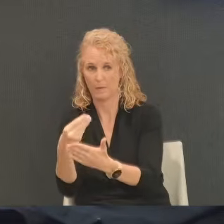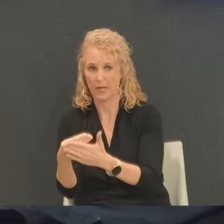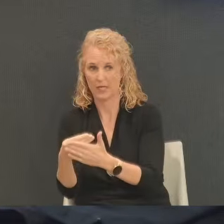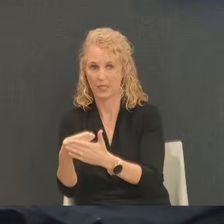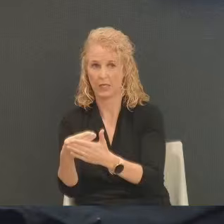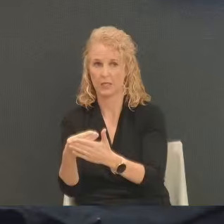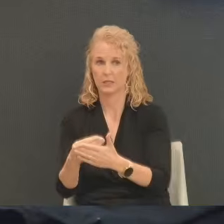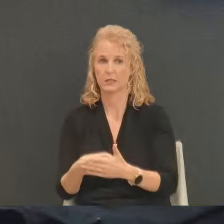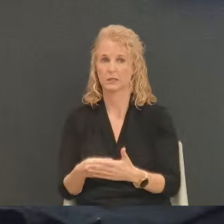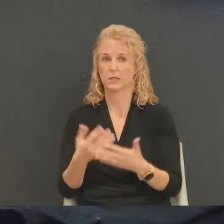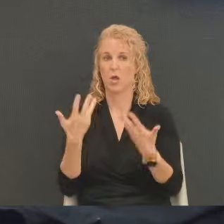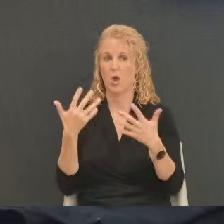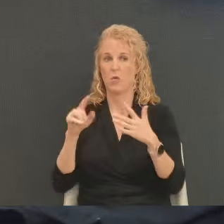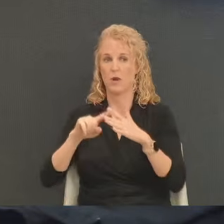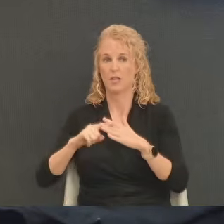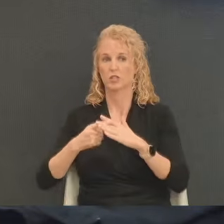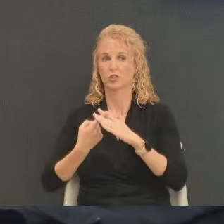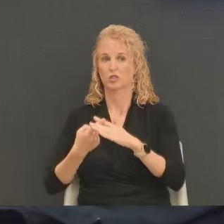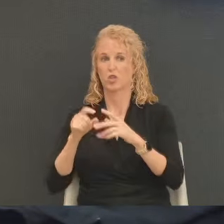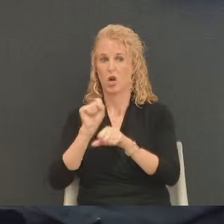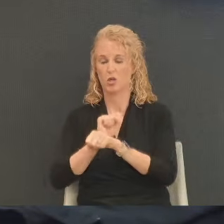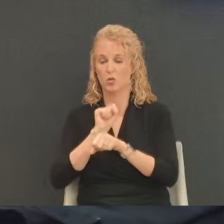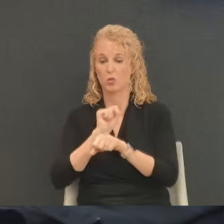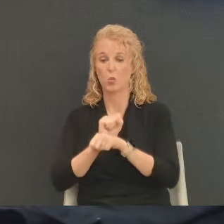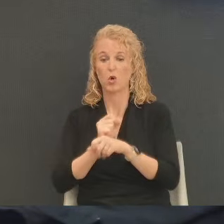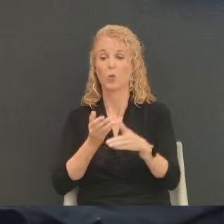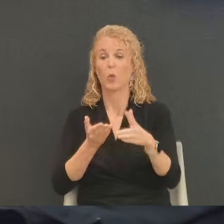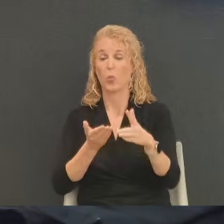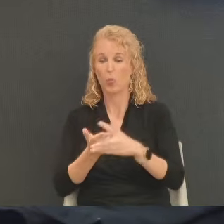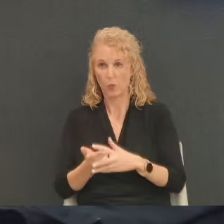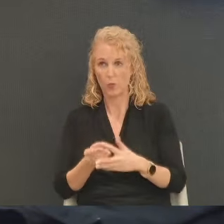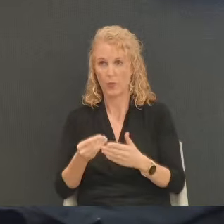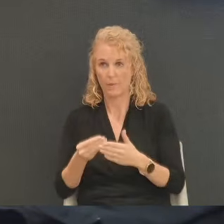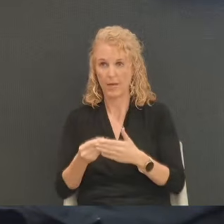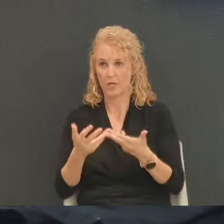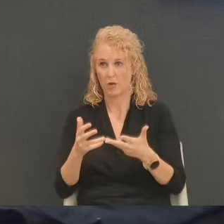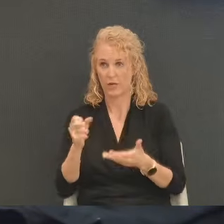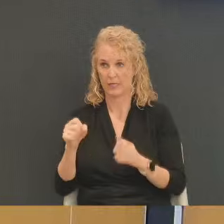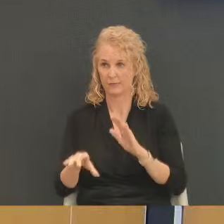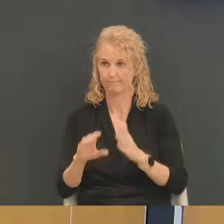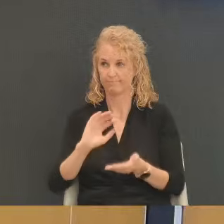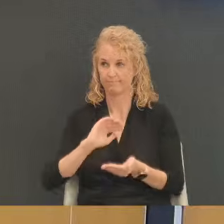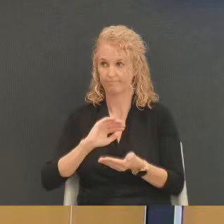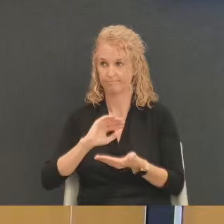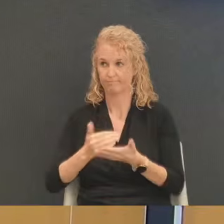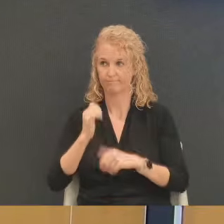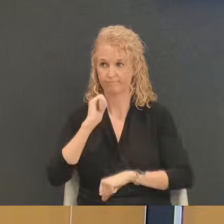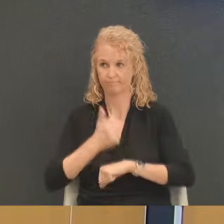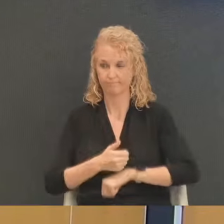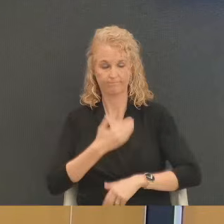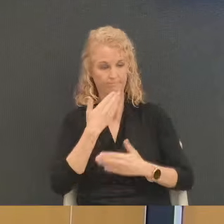um, starting to work through the money that's already been budgeted. Yes. Thank you. Thank